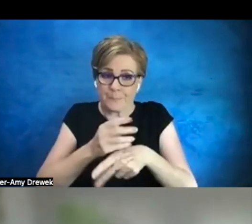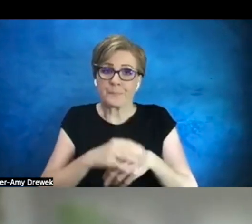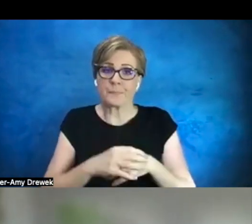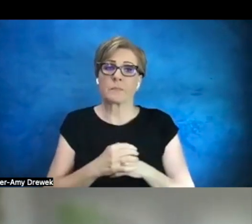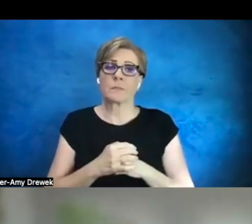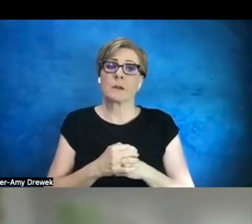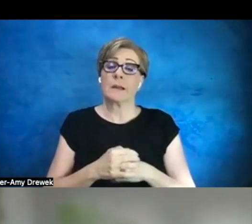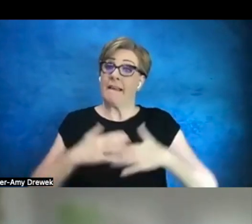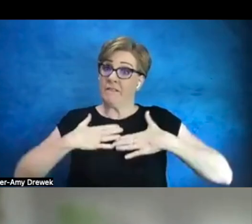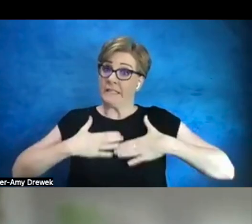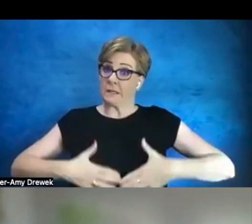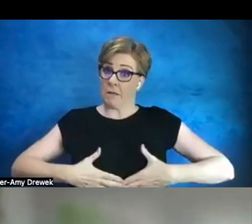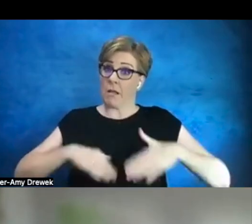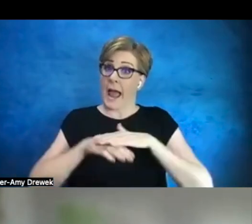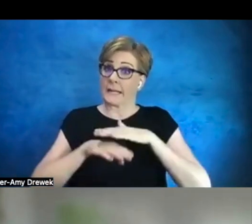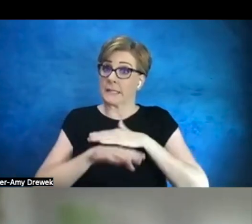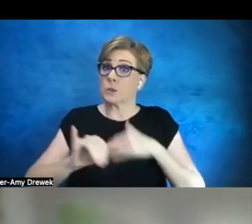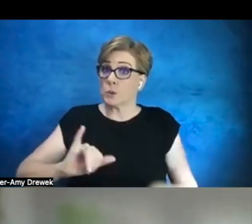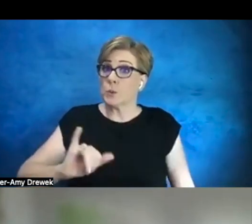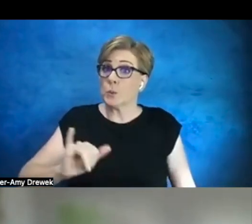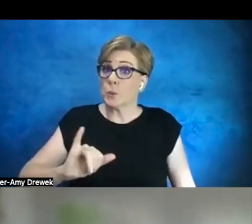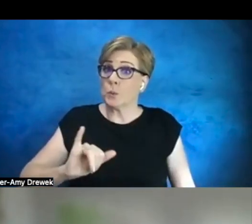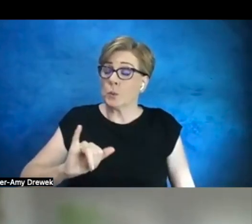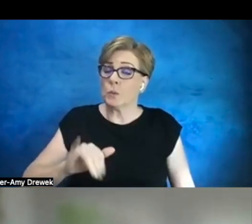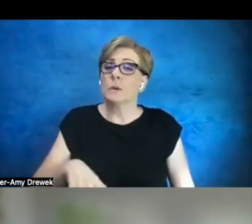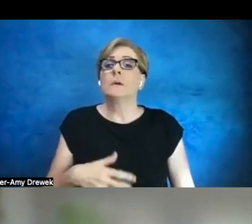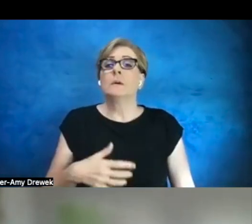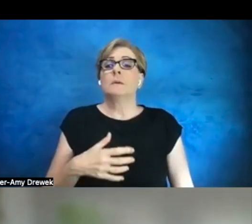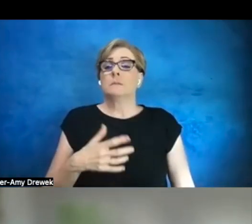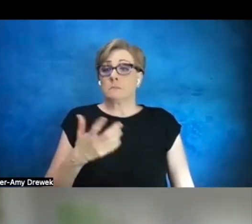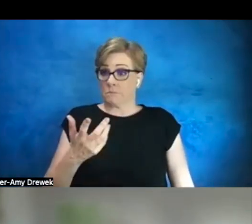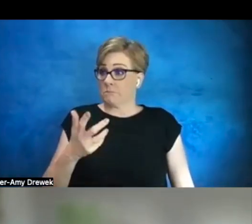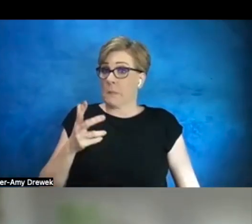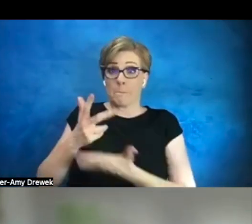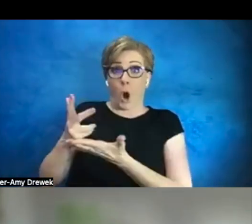right? So including, making sure you have accessible parking, barrier-free ramps,